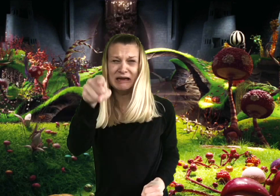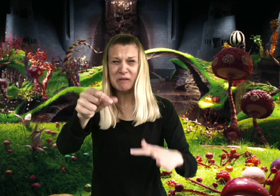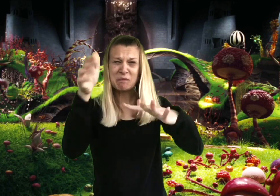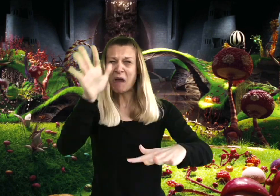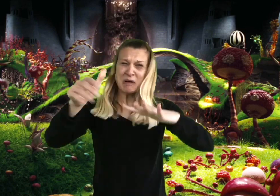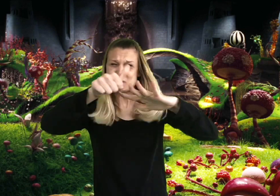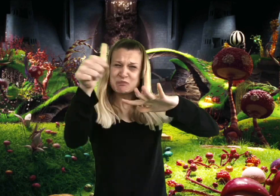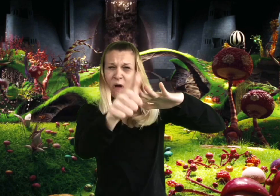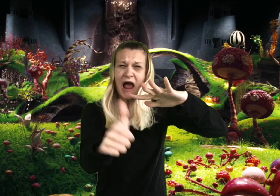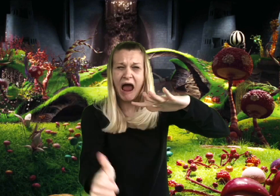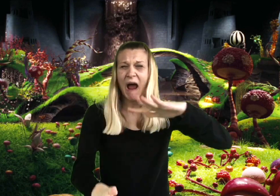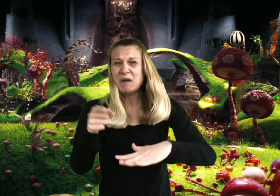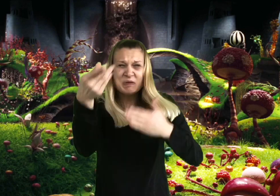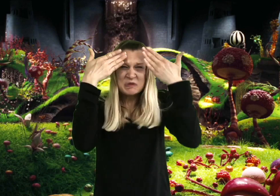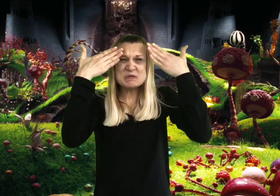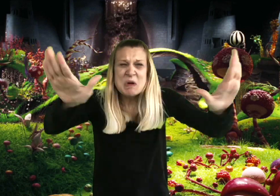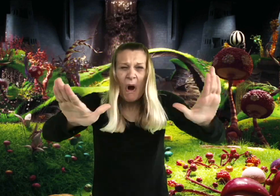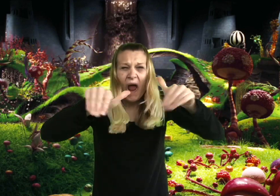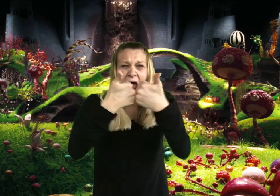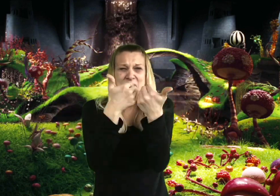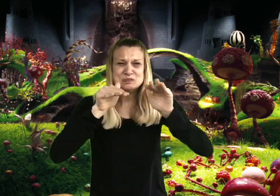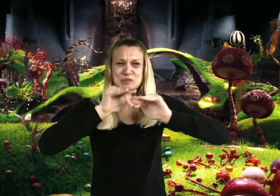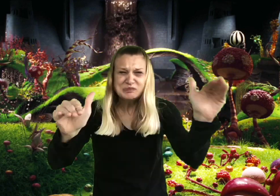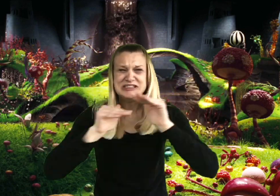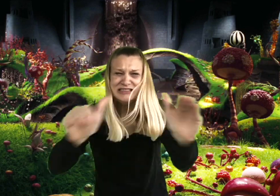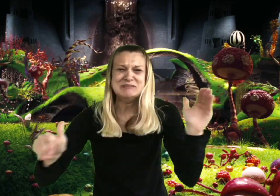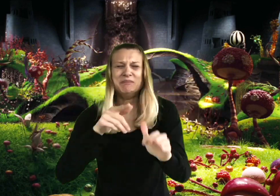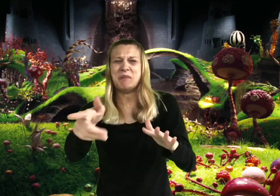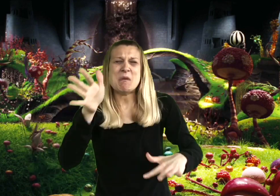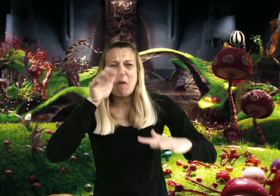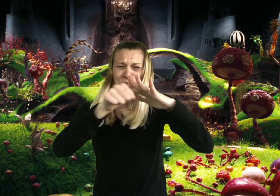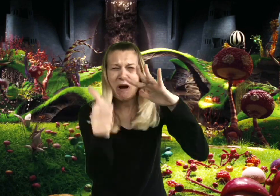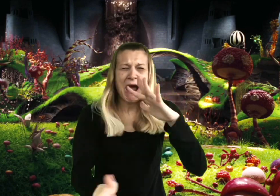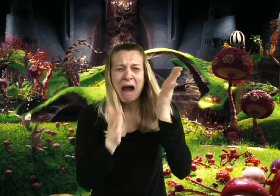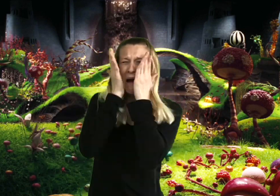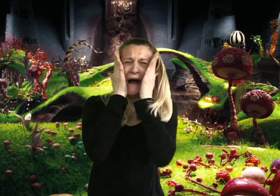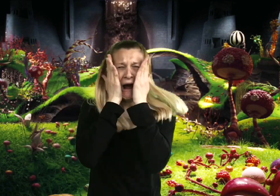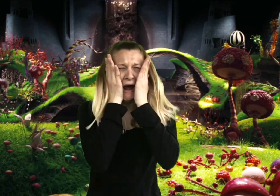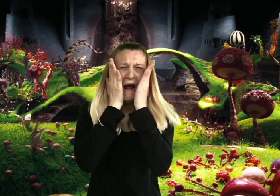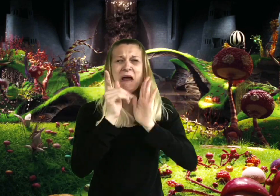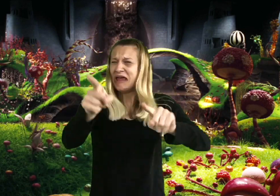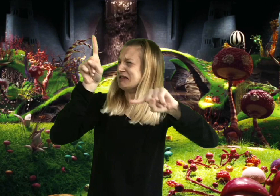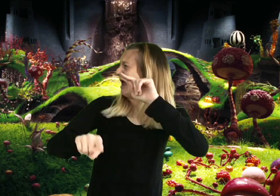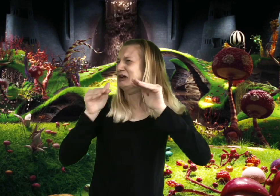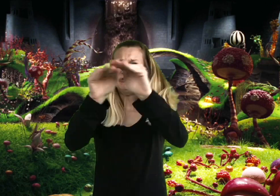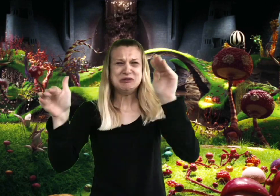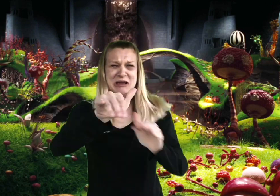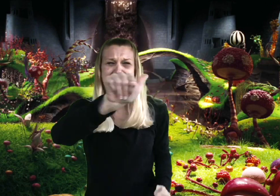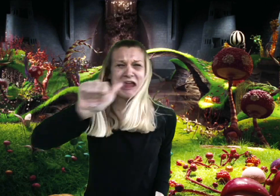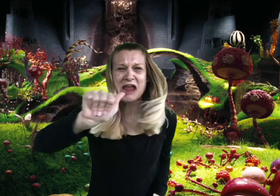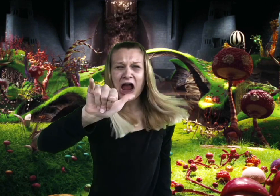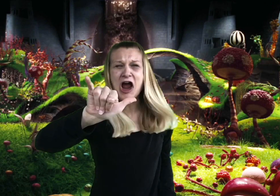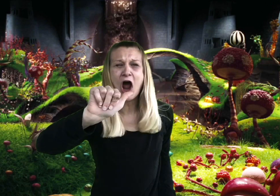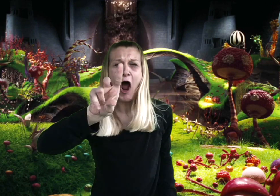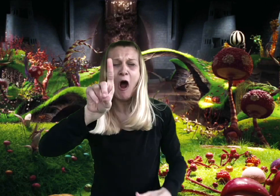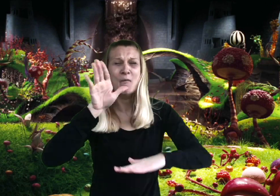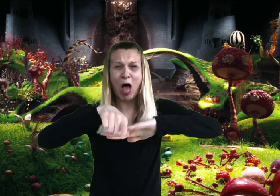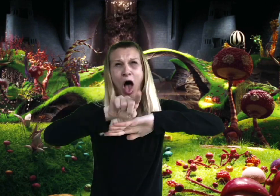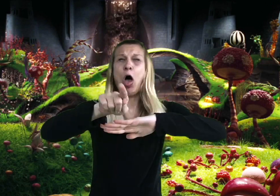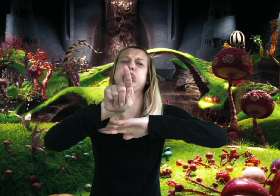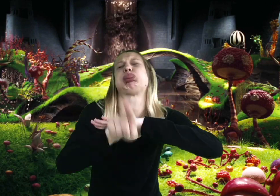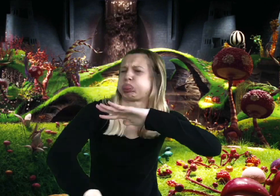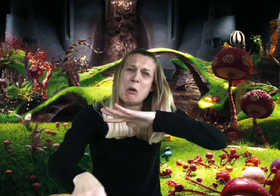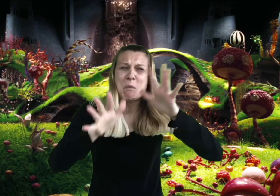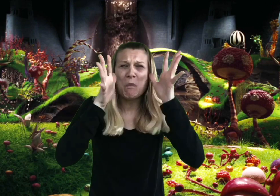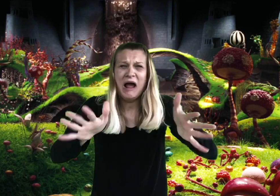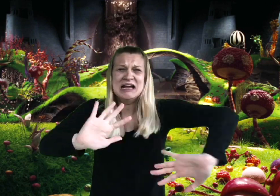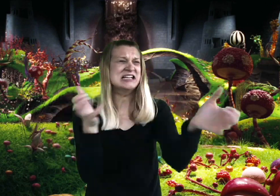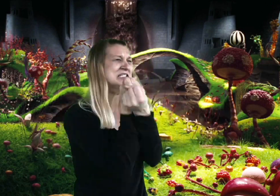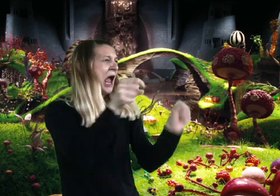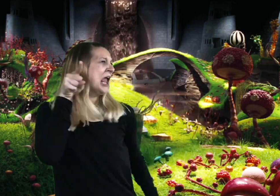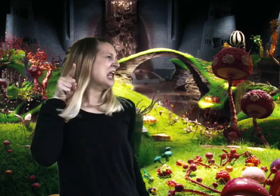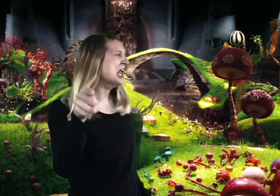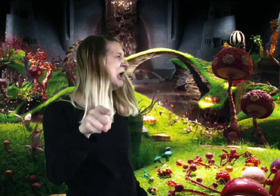"He’ll drown! He doesn't know how to swim! He can’t swim a yard! Save him! Save him!"